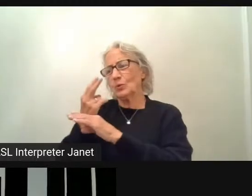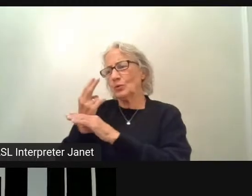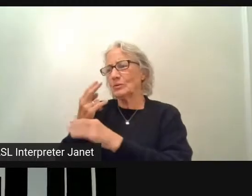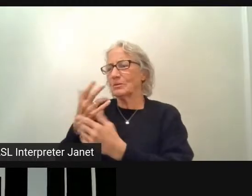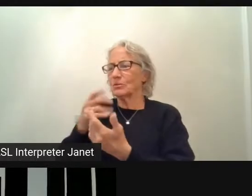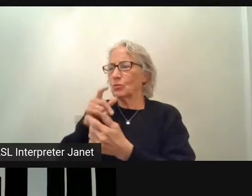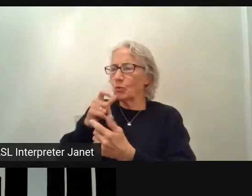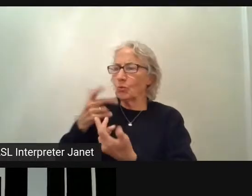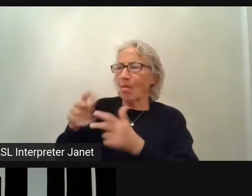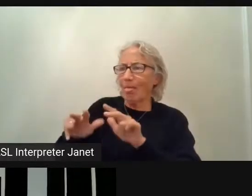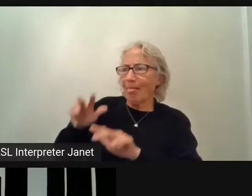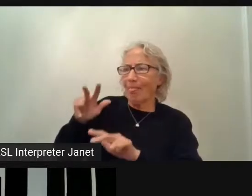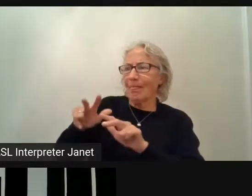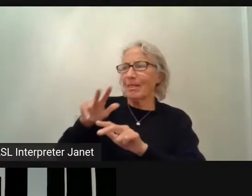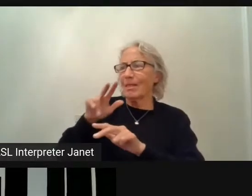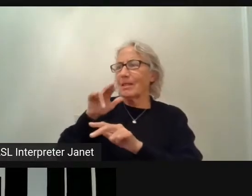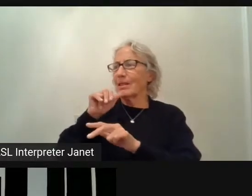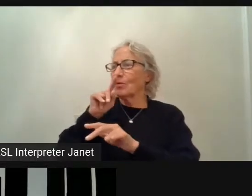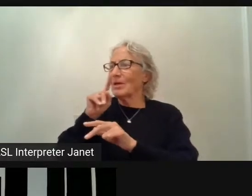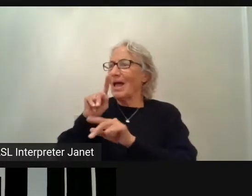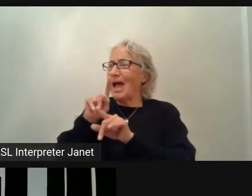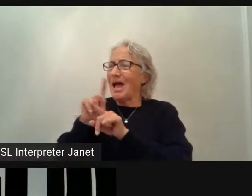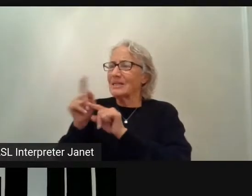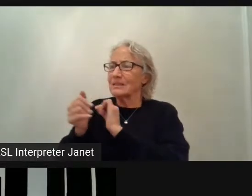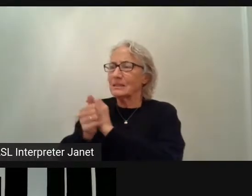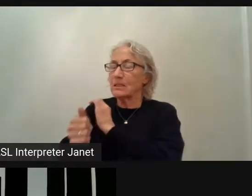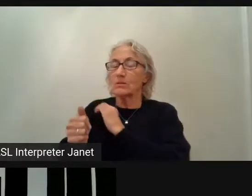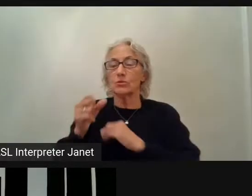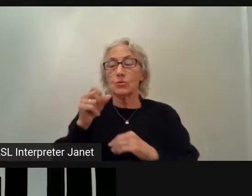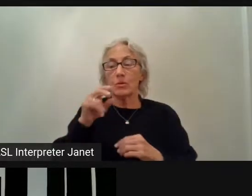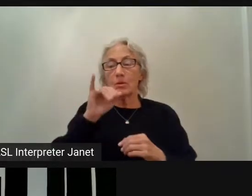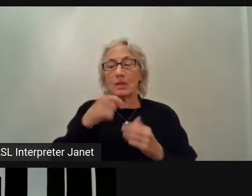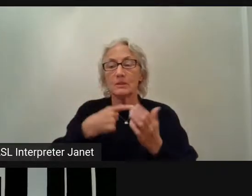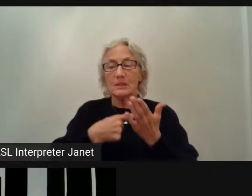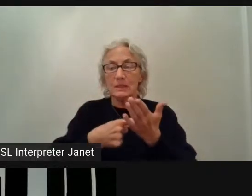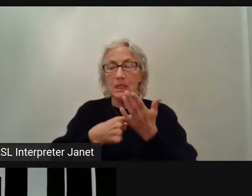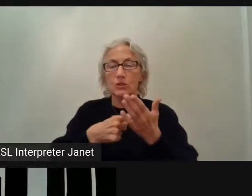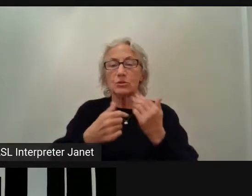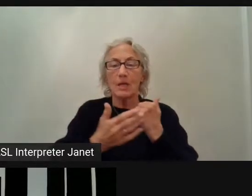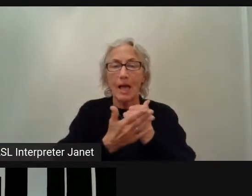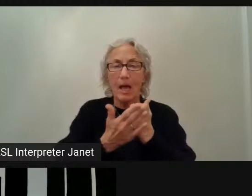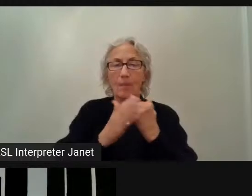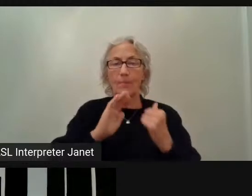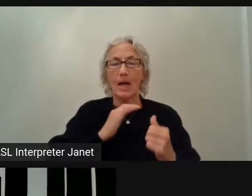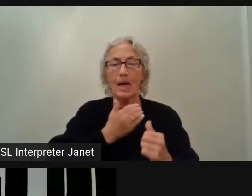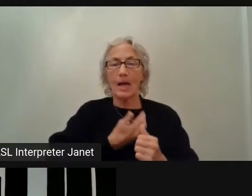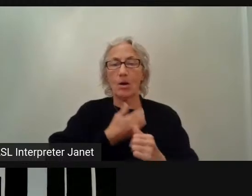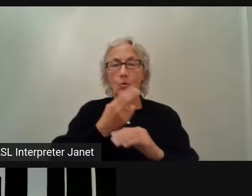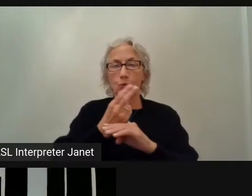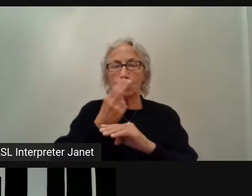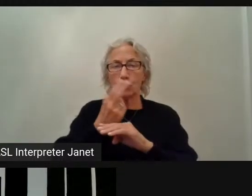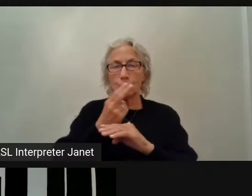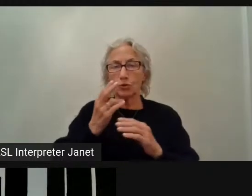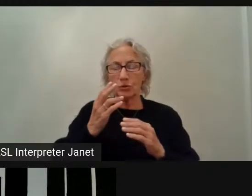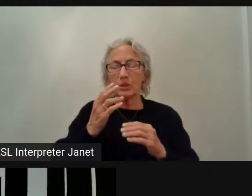that you need to find some of the users that are not that good. But of course that is the